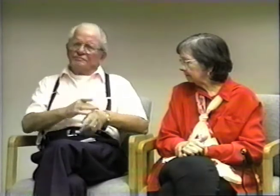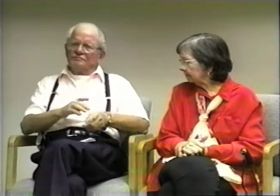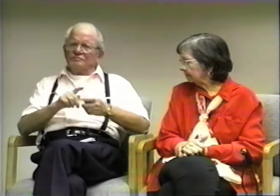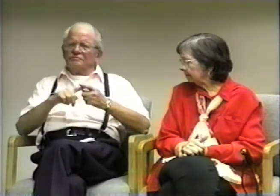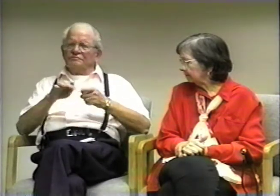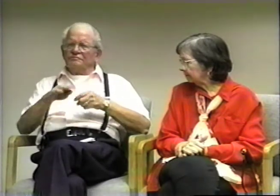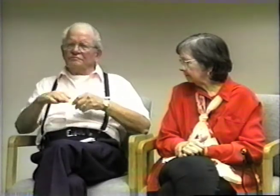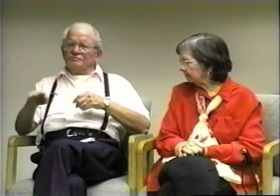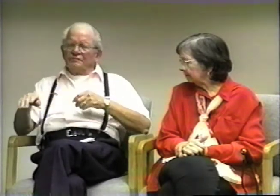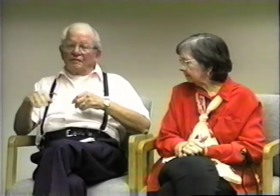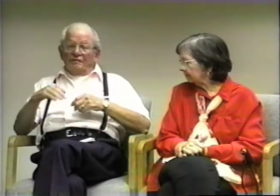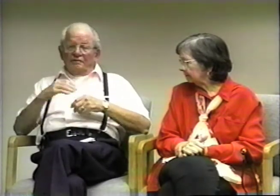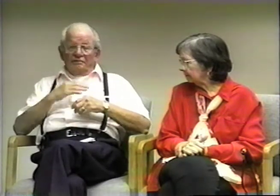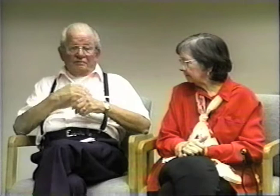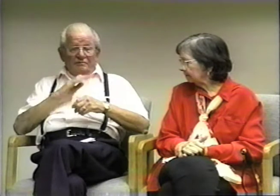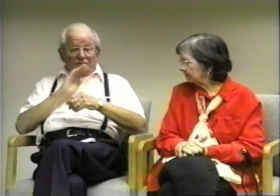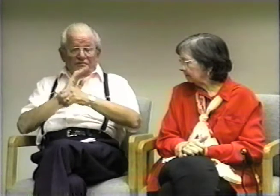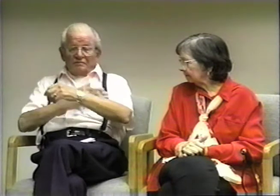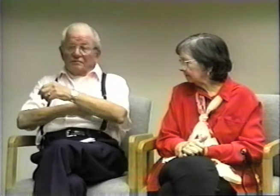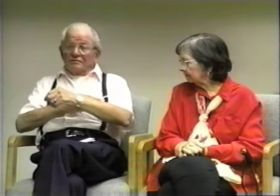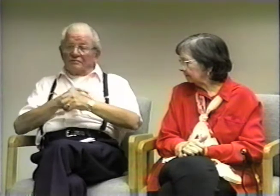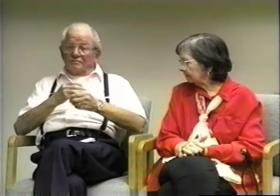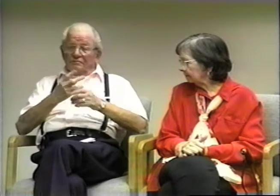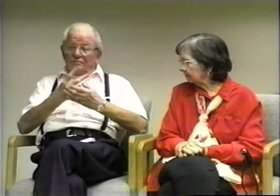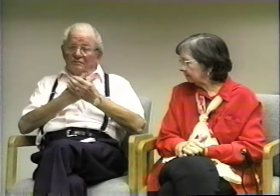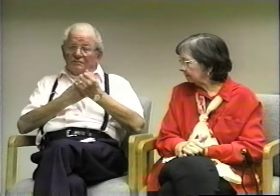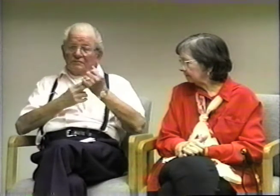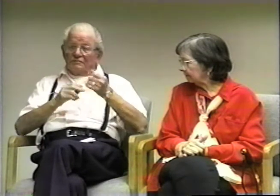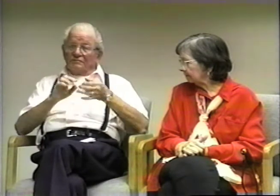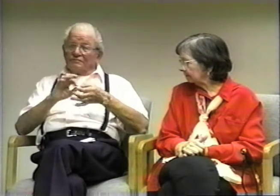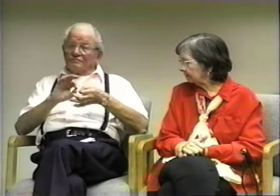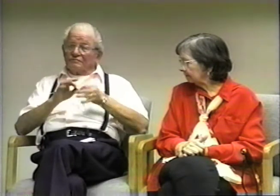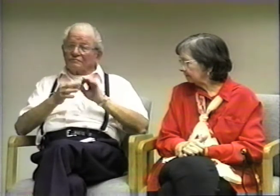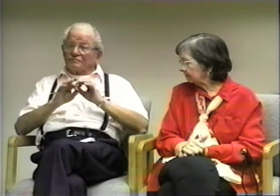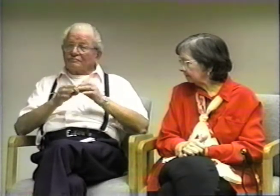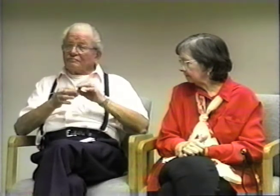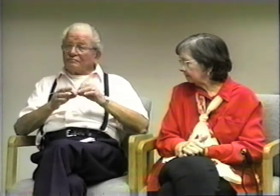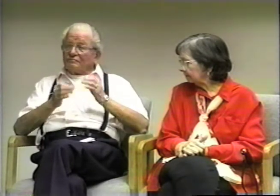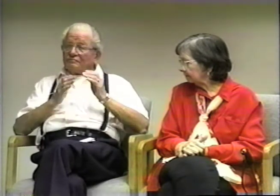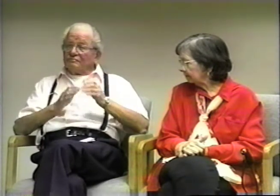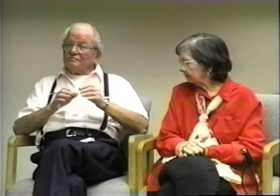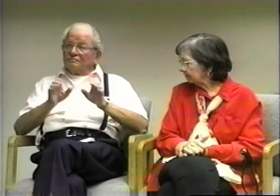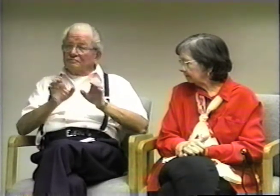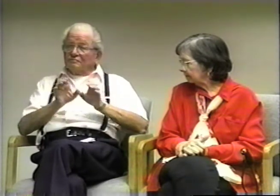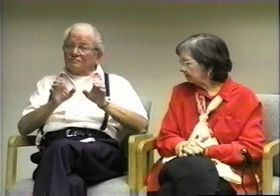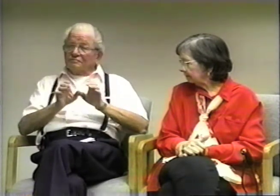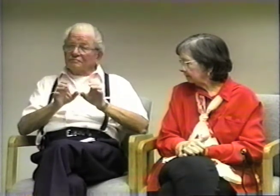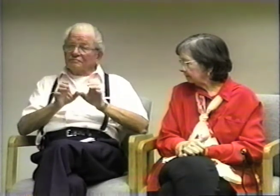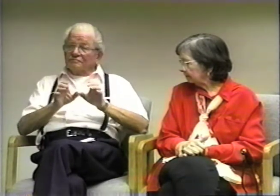Our two daughters picked up enough sign over the years